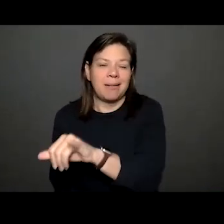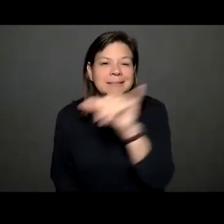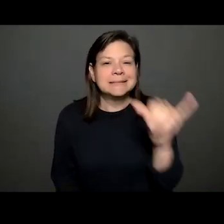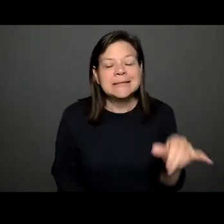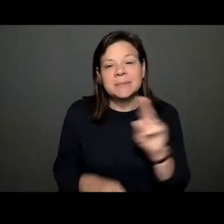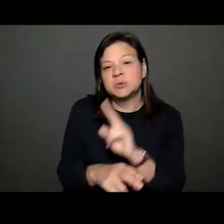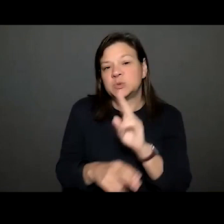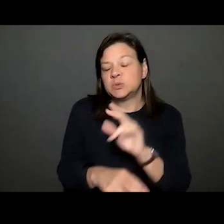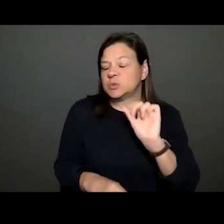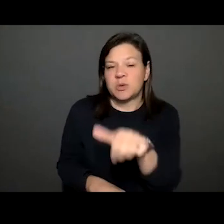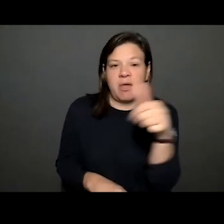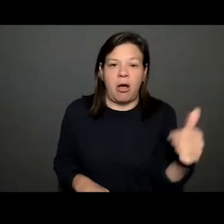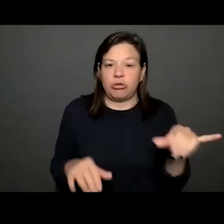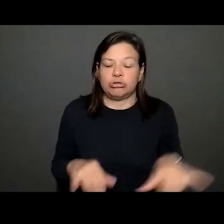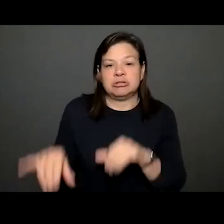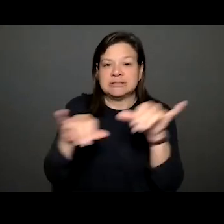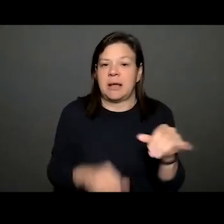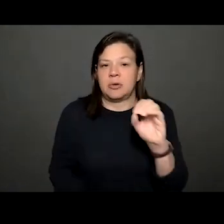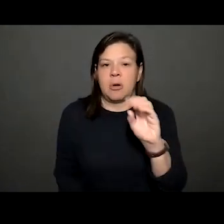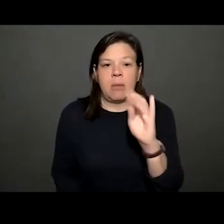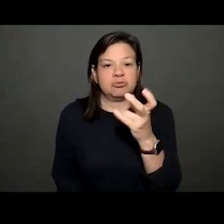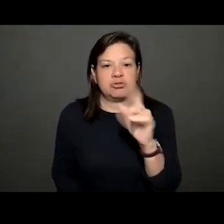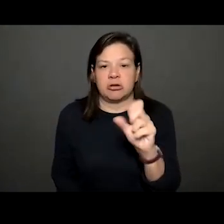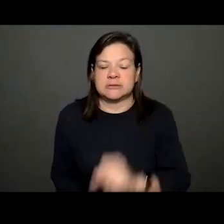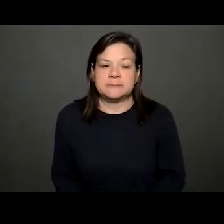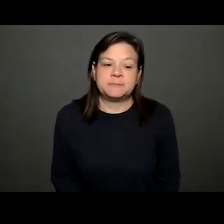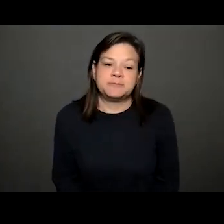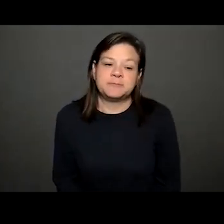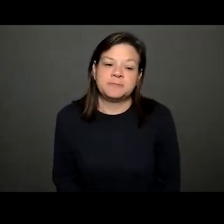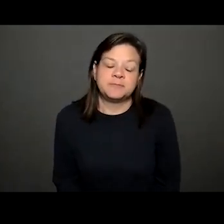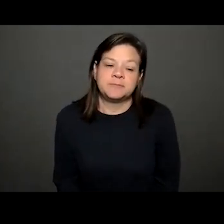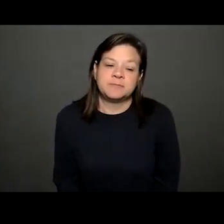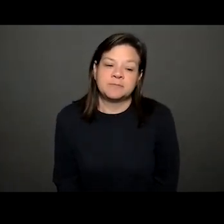ONE THING TO NOTE IF YOU LOOK AT ASSOCIATIONS THROUGH OUR API'S.